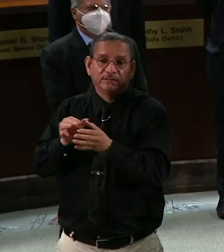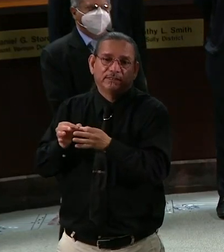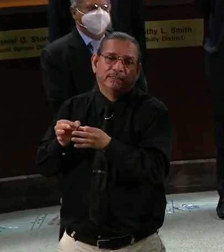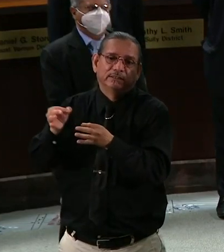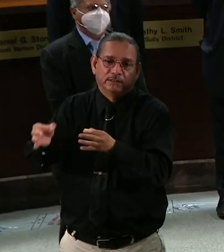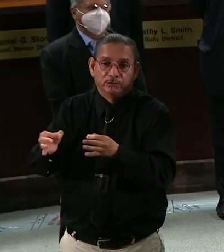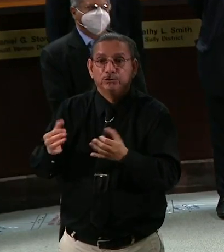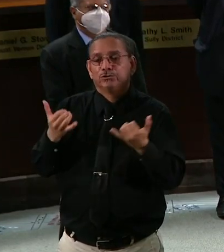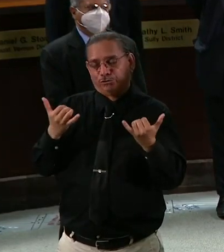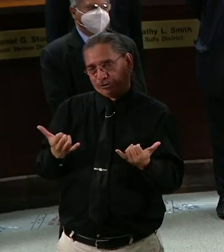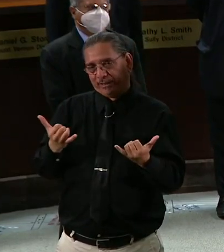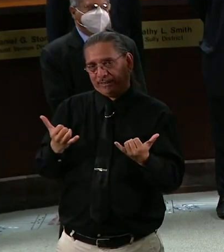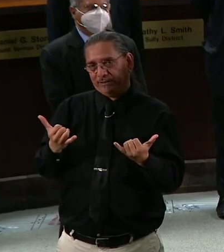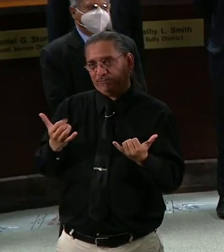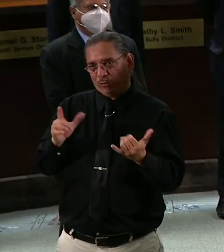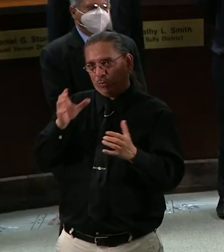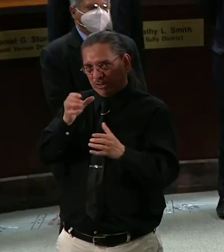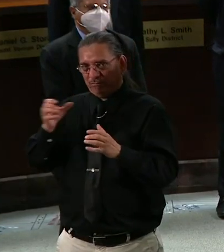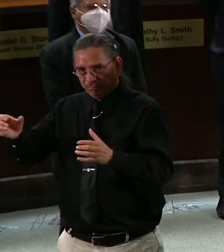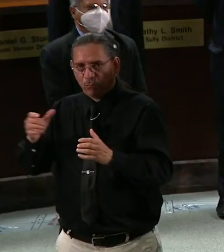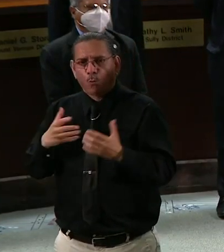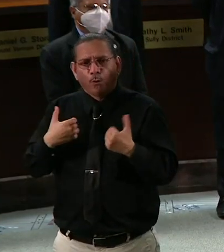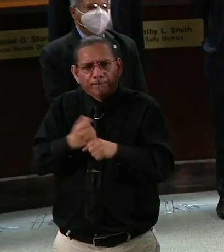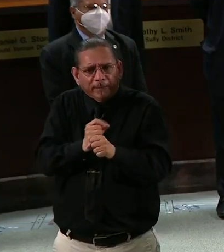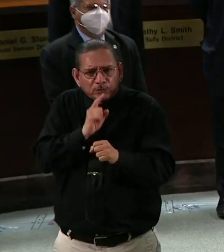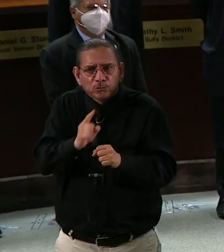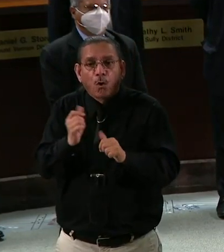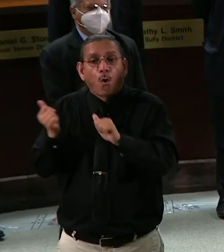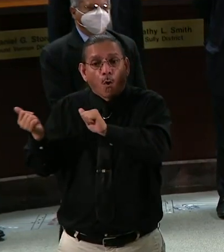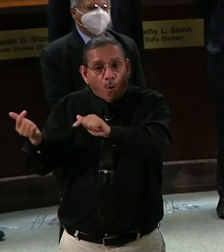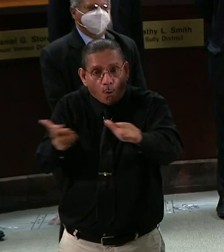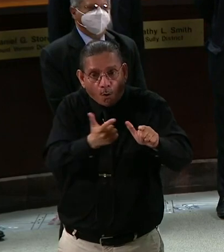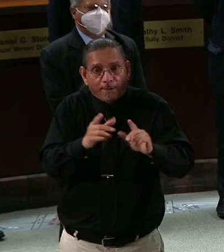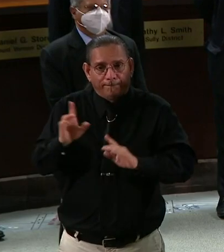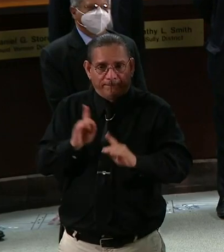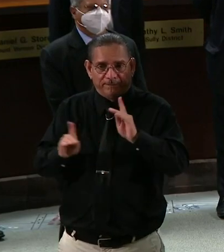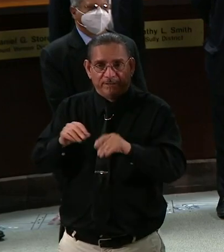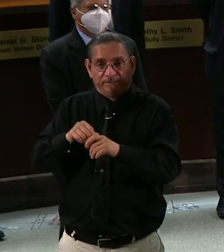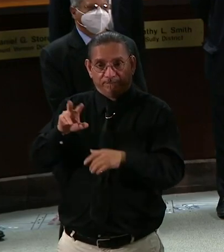DAYS THAT INJUNCTION WAS KIND TODAY BUT I JUST WANT TO MAKE